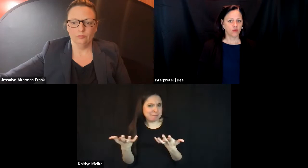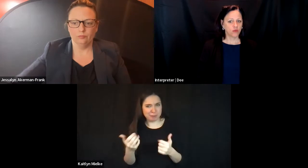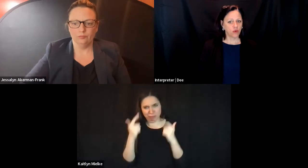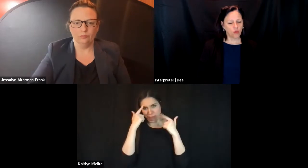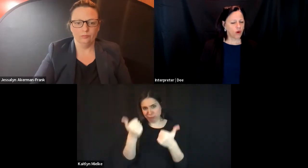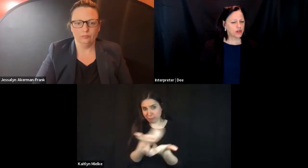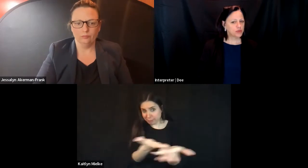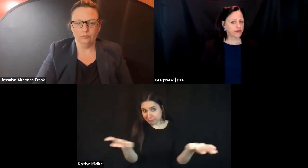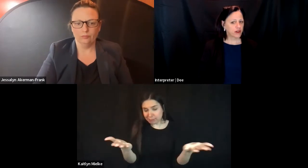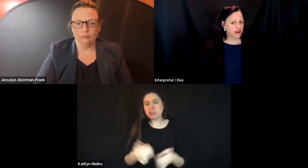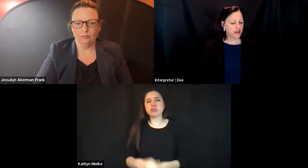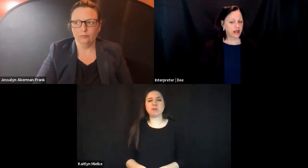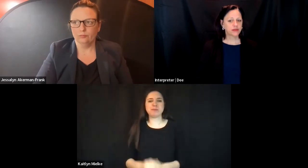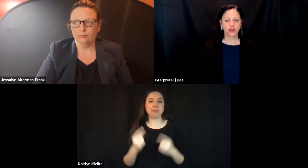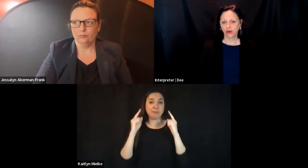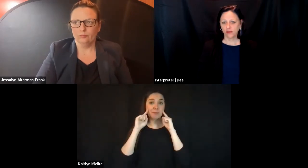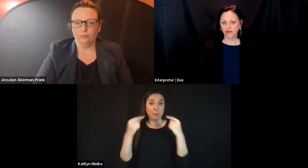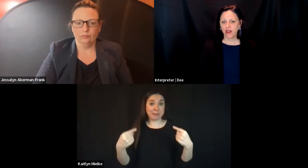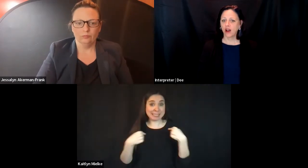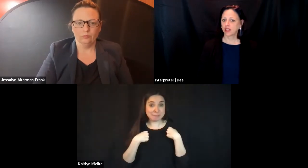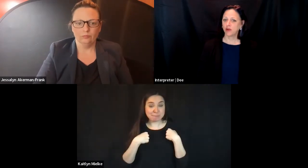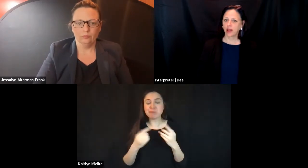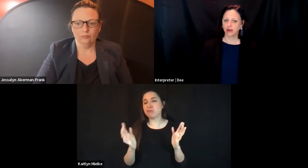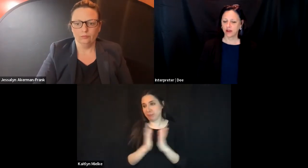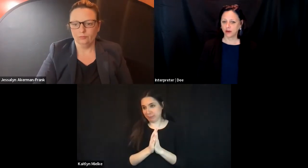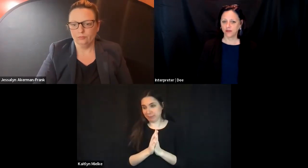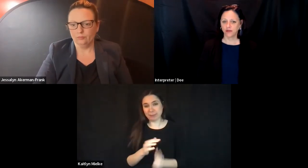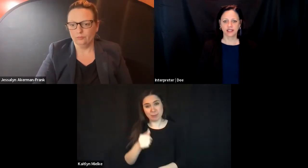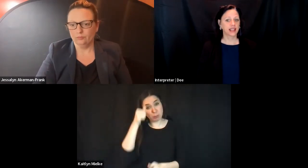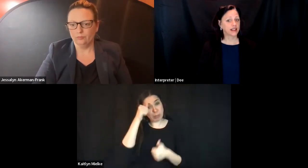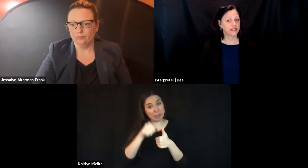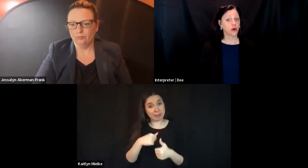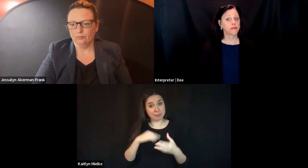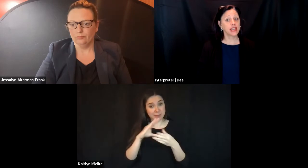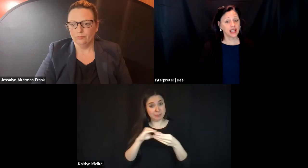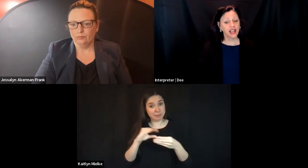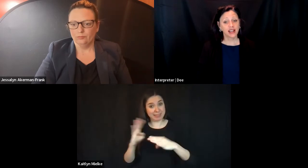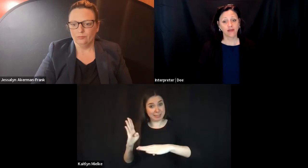The next question is, what advice do you have for the people here if they happen to meet a DeafBlind person out in the community?